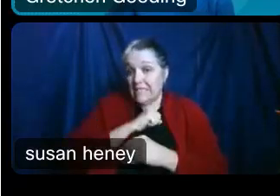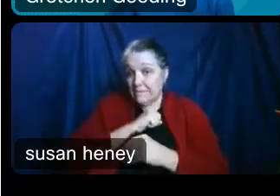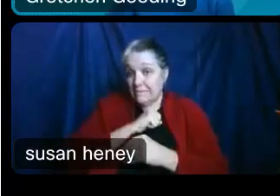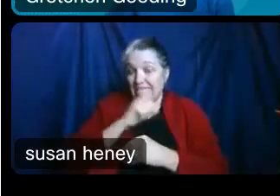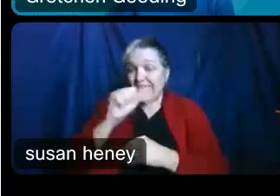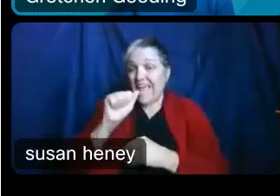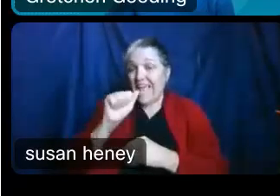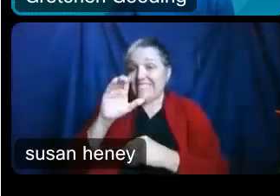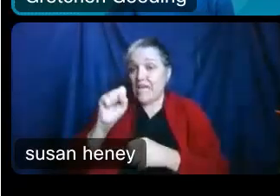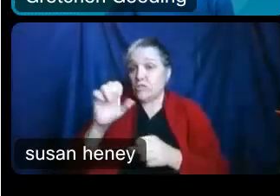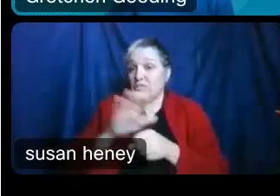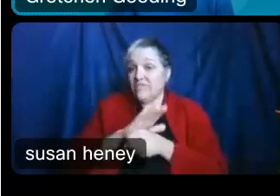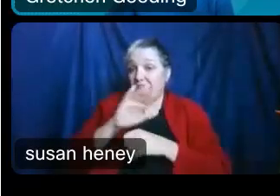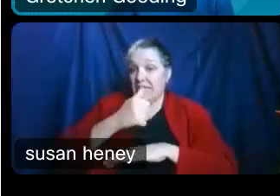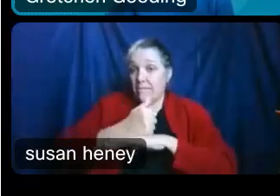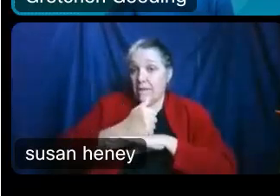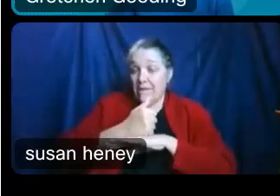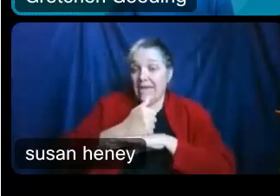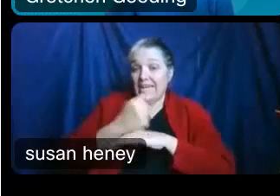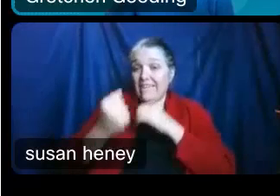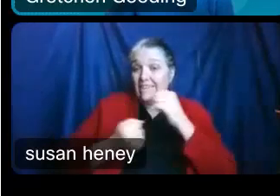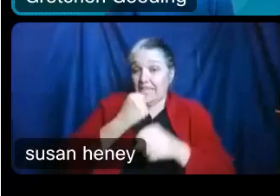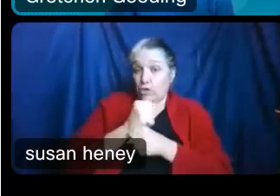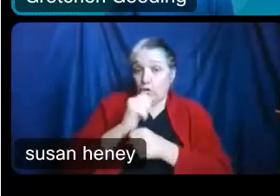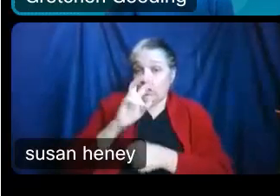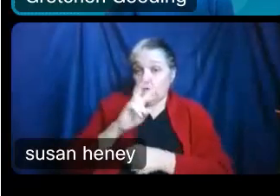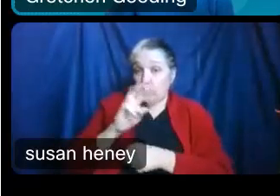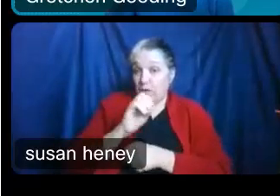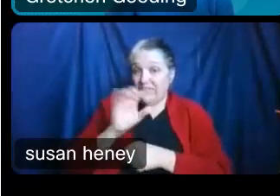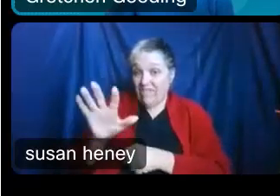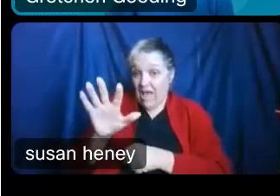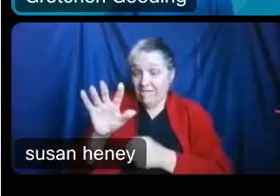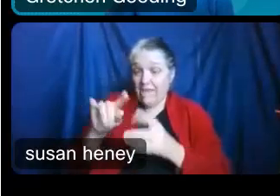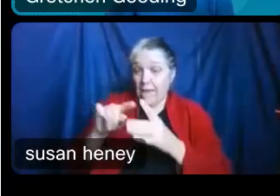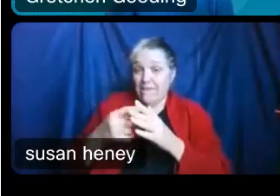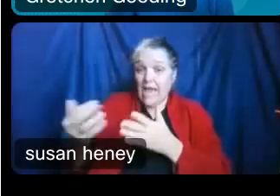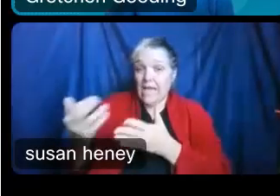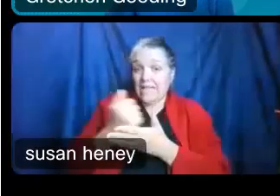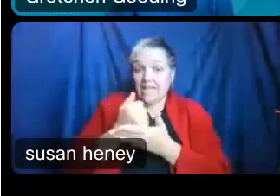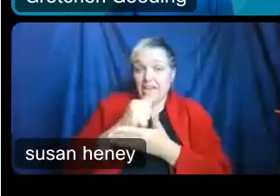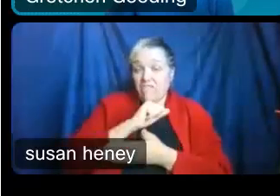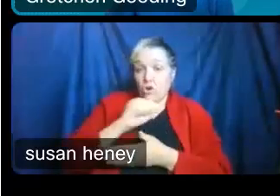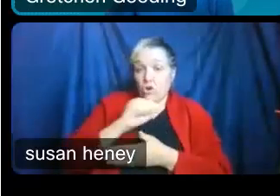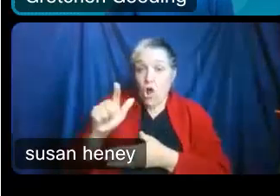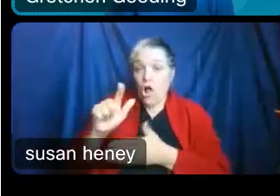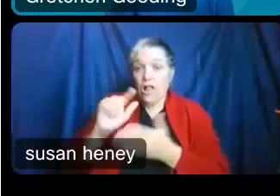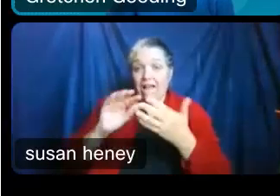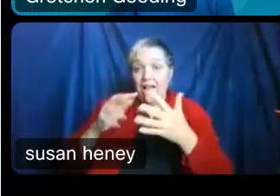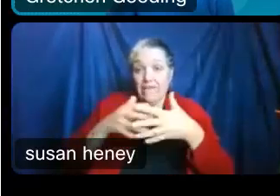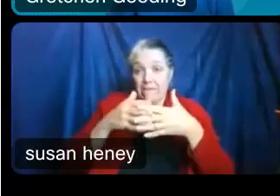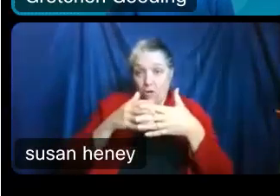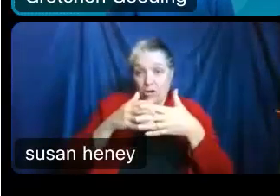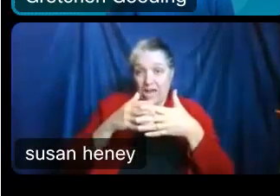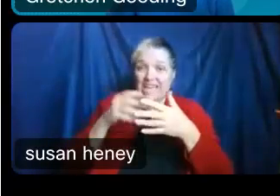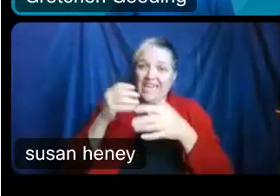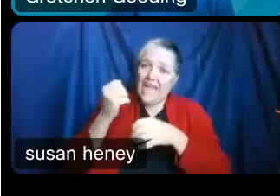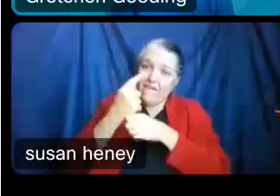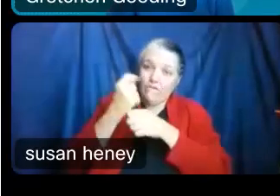implemented in 2005 and began collecting data for all of America's communities each year.